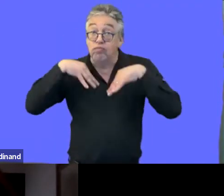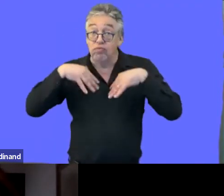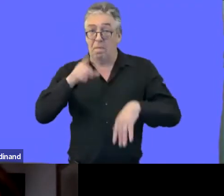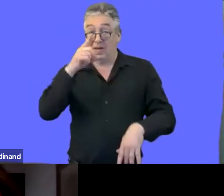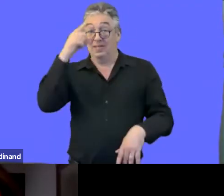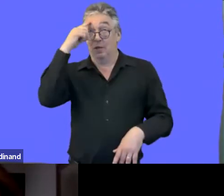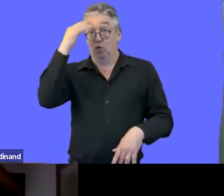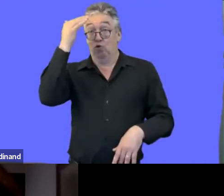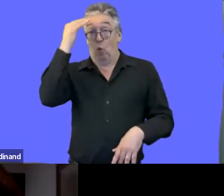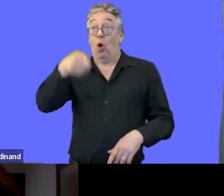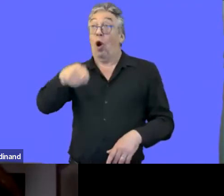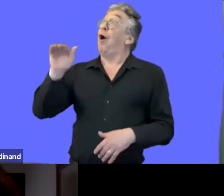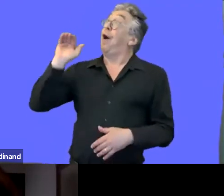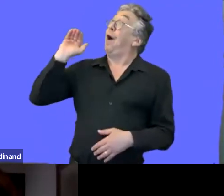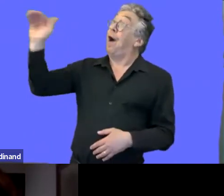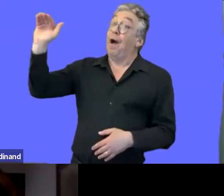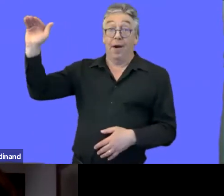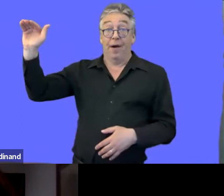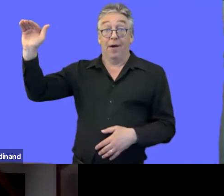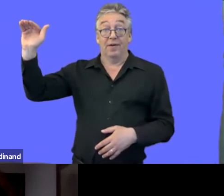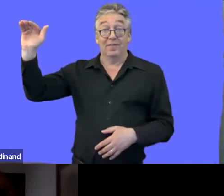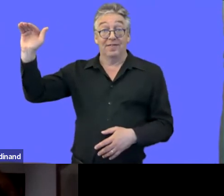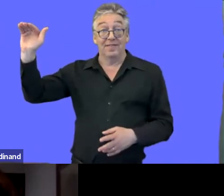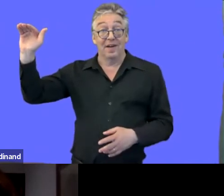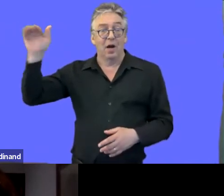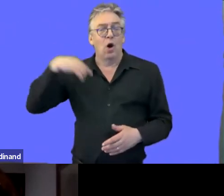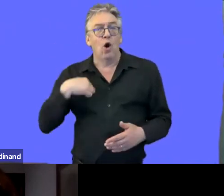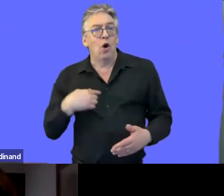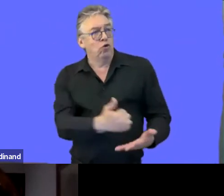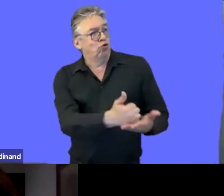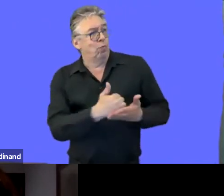Who is supporting us in the country as we undertake the strategic litigation.